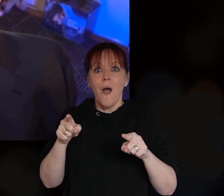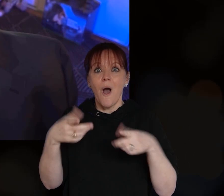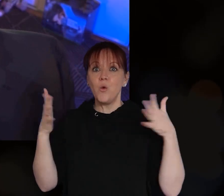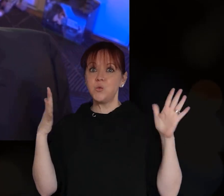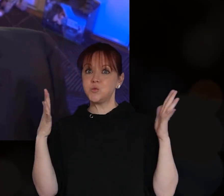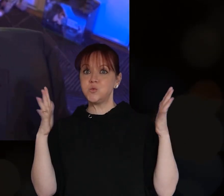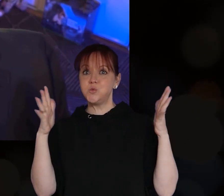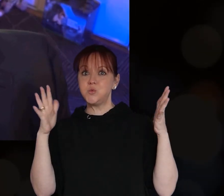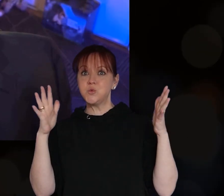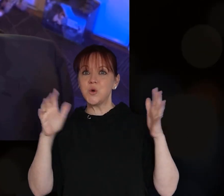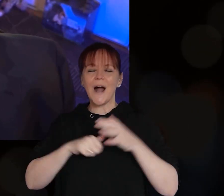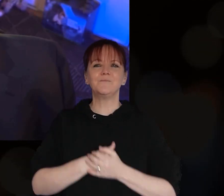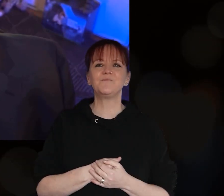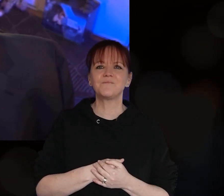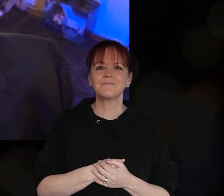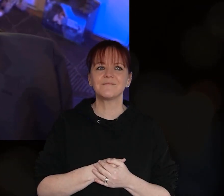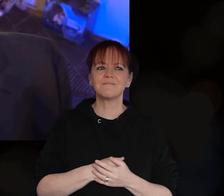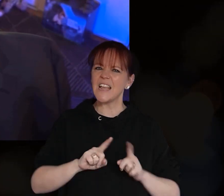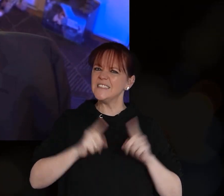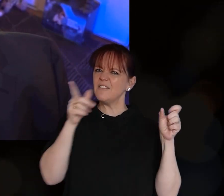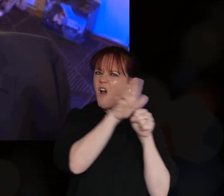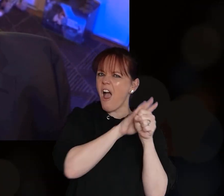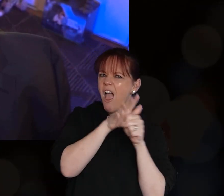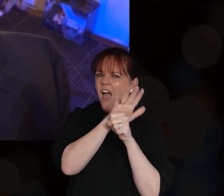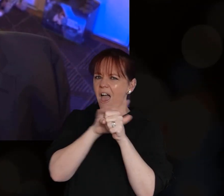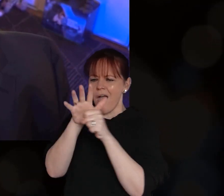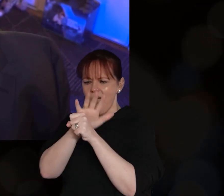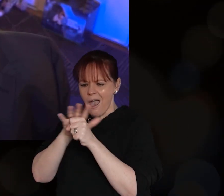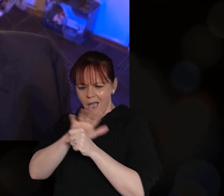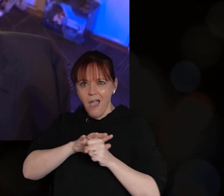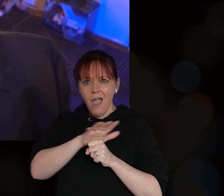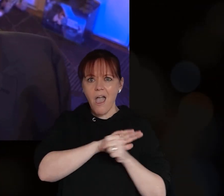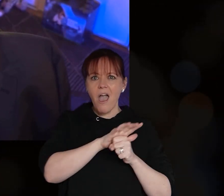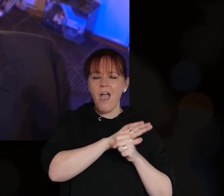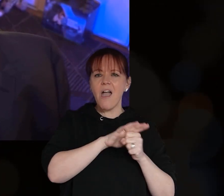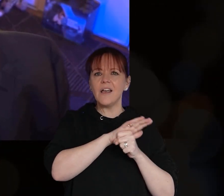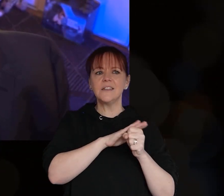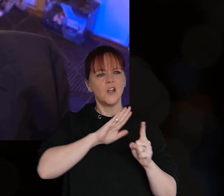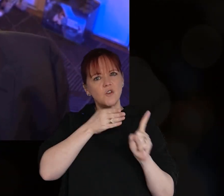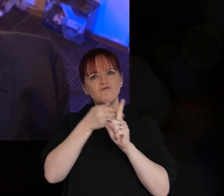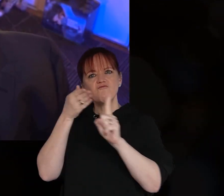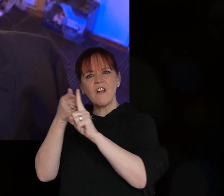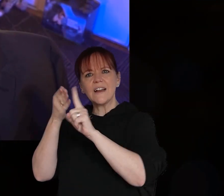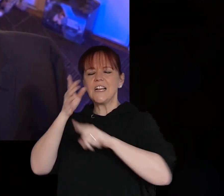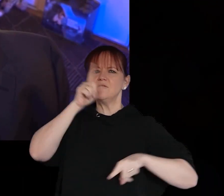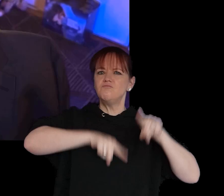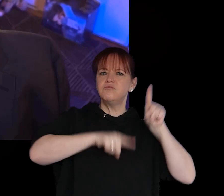They cover a wide range of areas in recognition of how diverse the contributions to the field are.